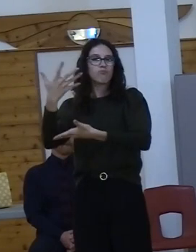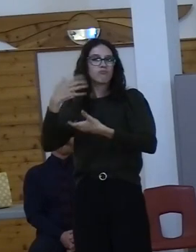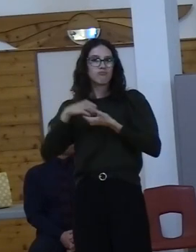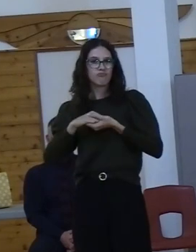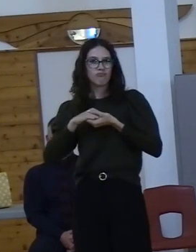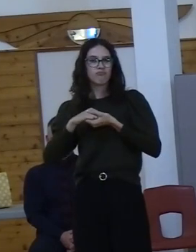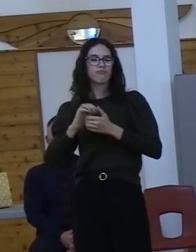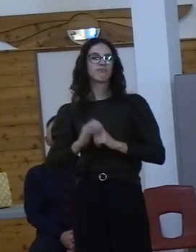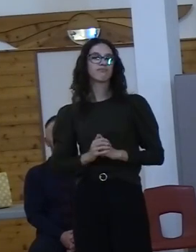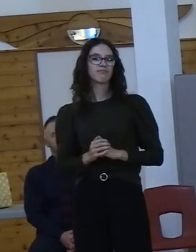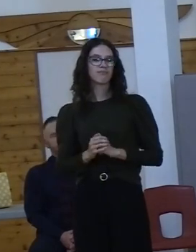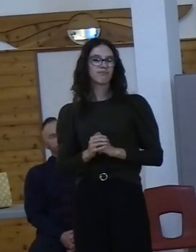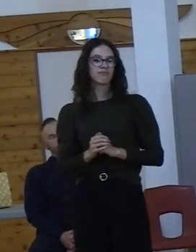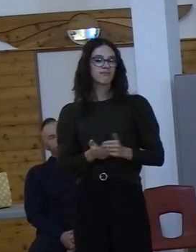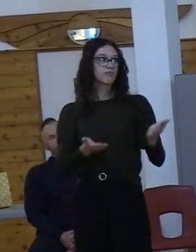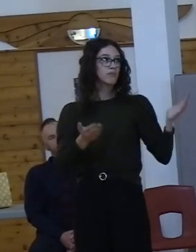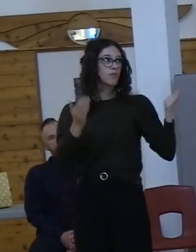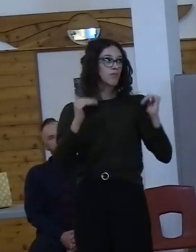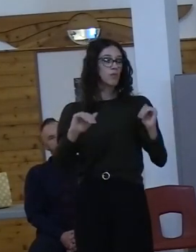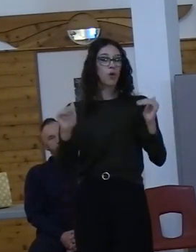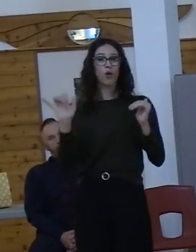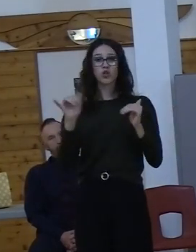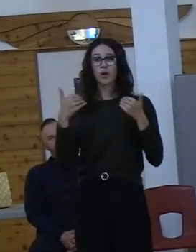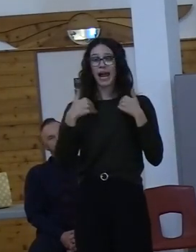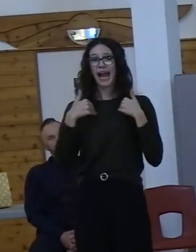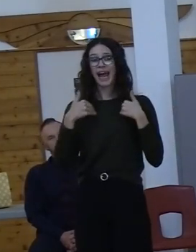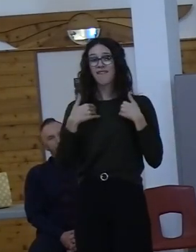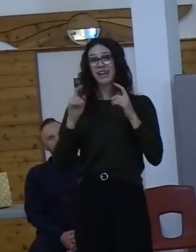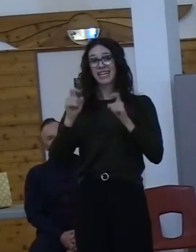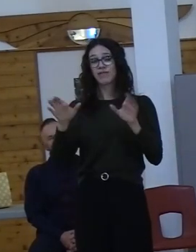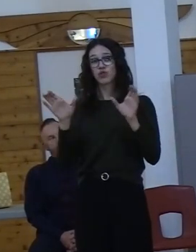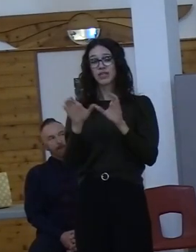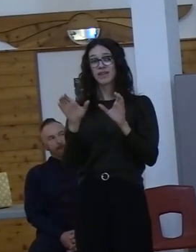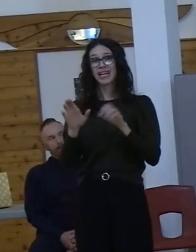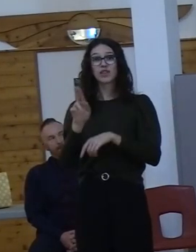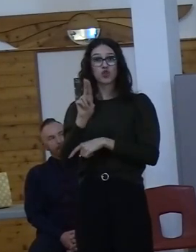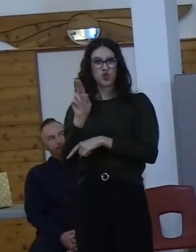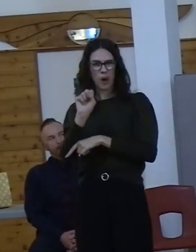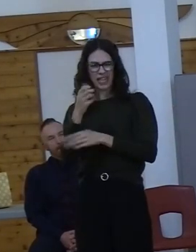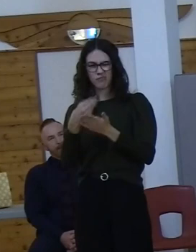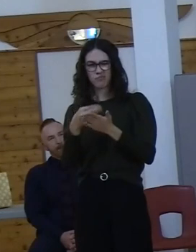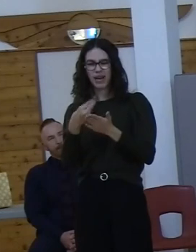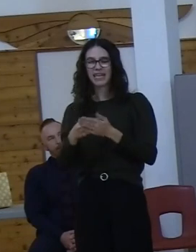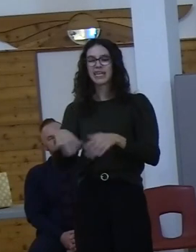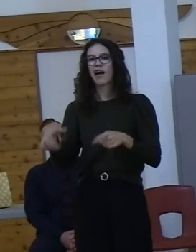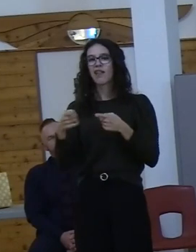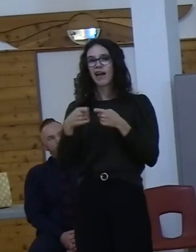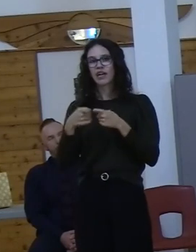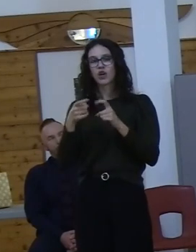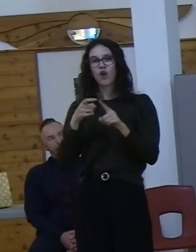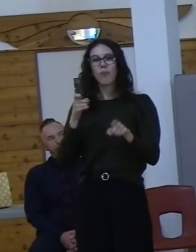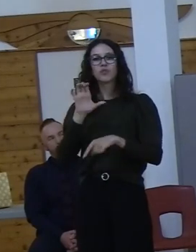We also have a gift certificate in U.S. Funds, electronic gift certificate from Chief Boom Beauty.